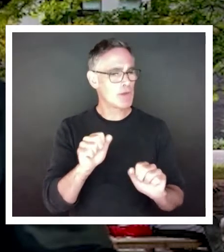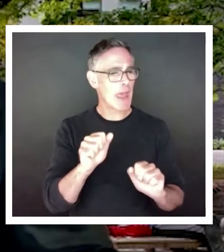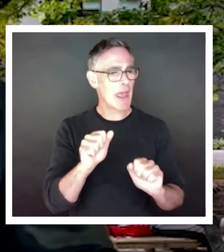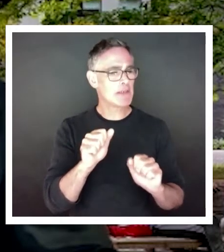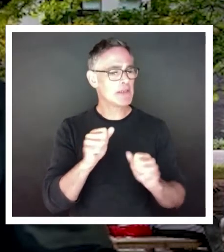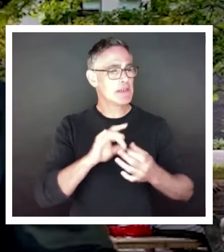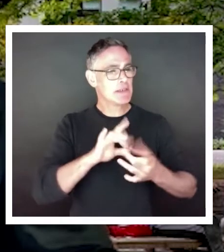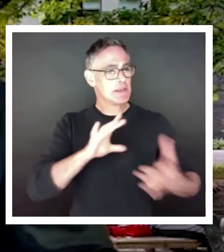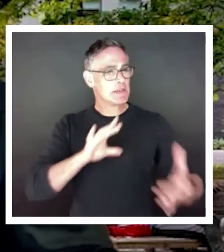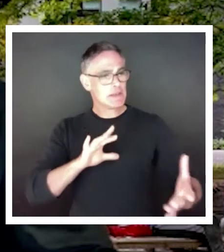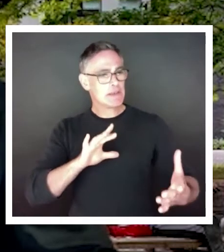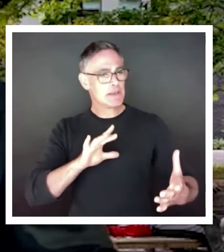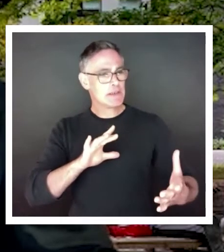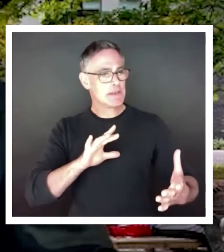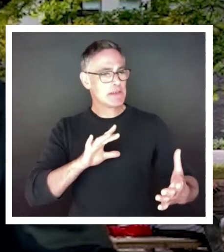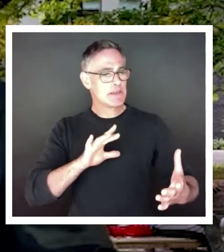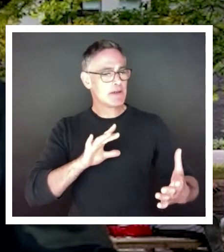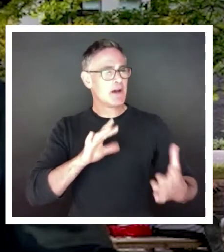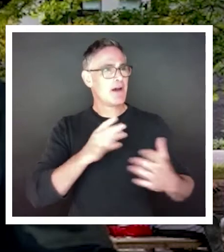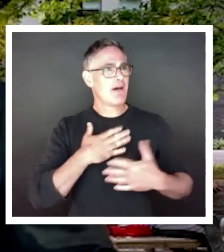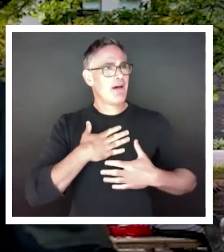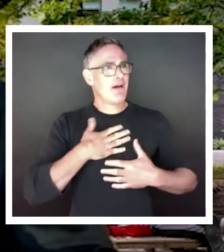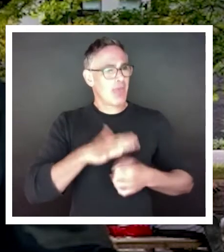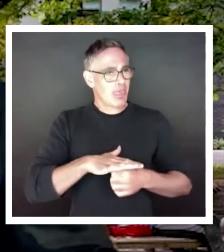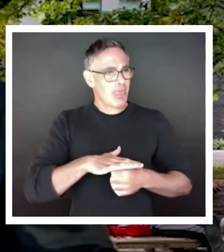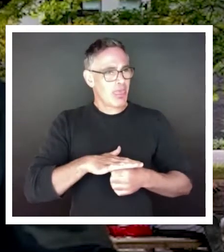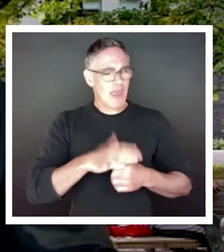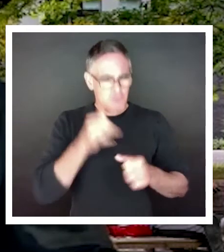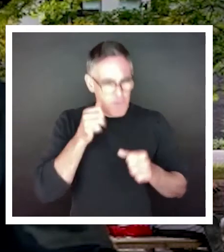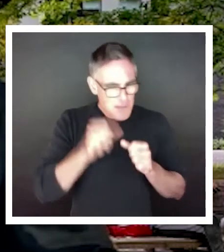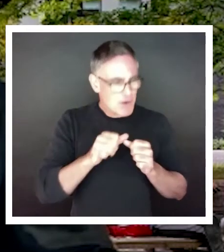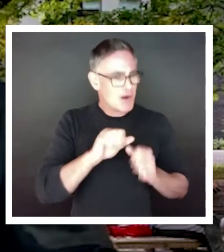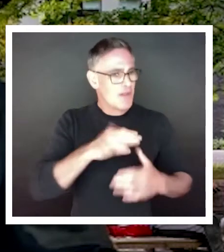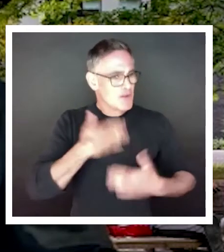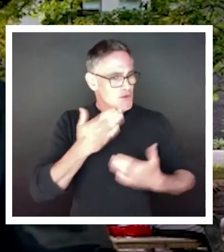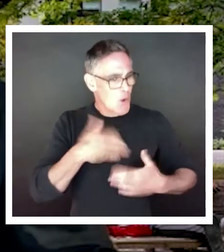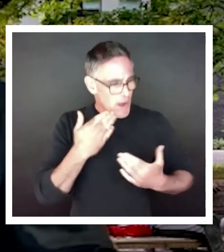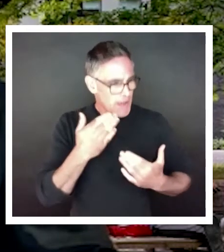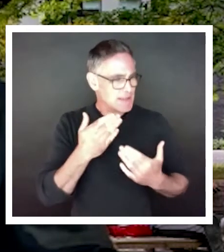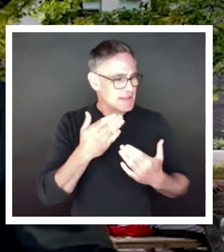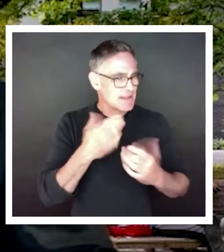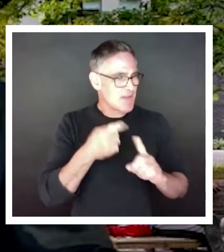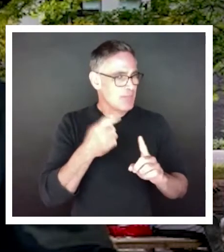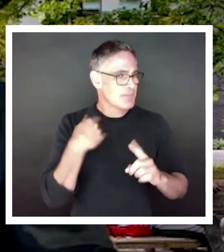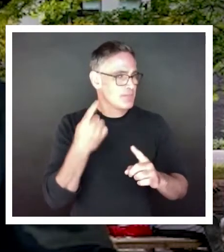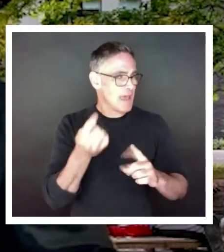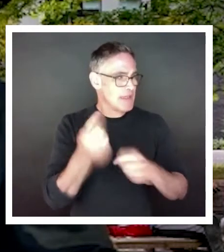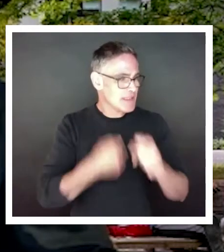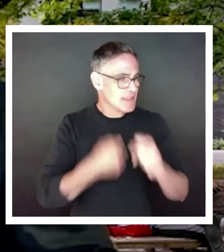that came from them. As I speak in front of you, I am reminded of the valuable lessons I learned from this past year.